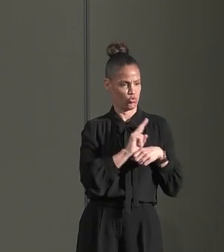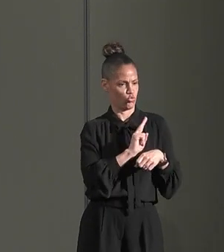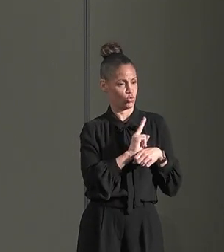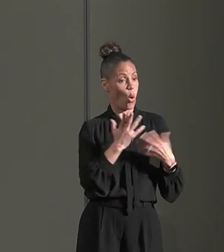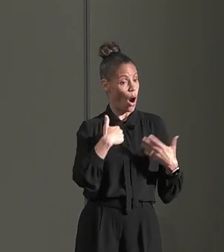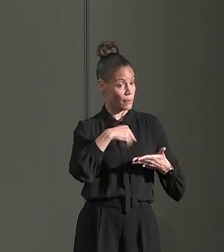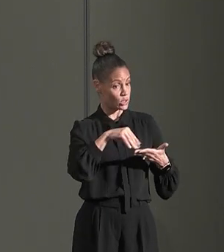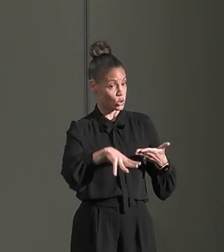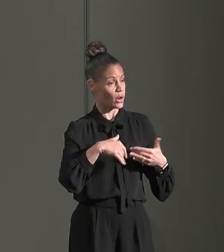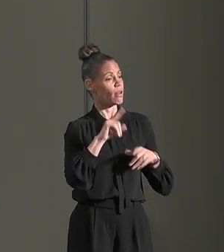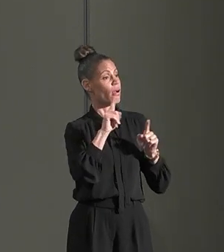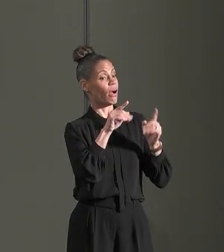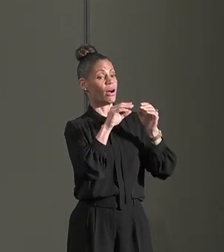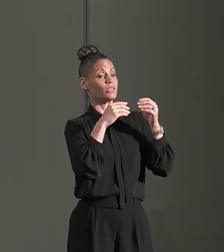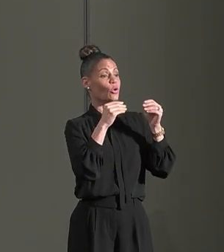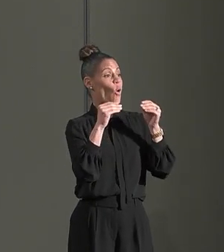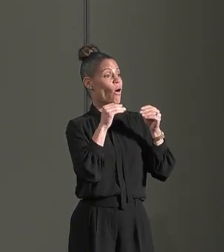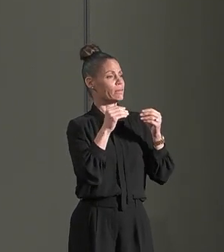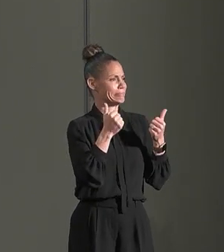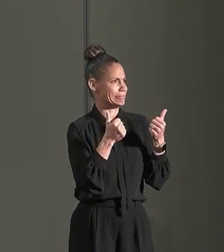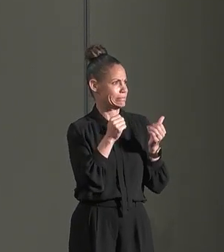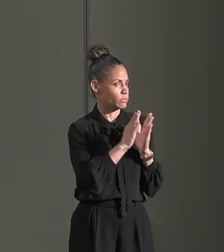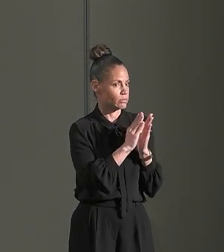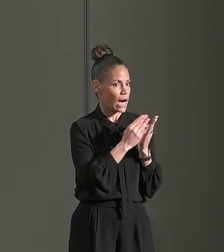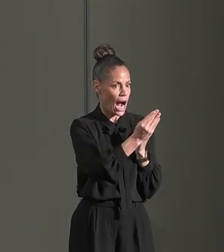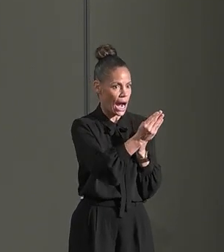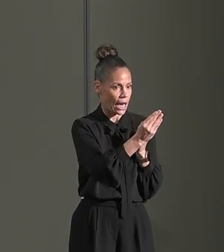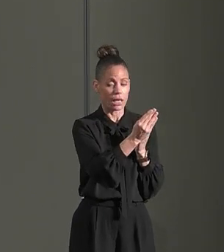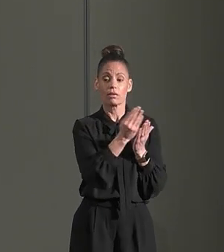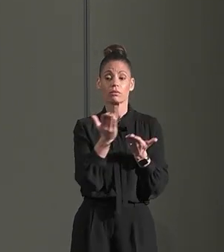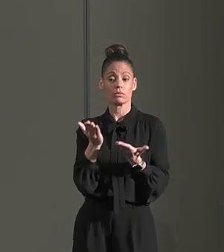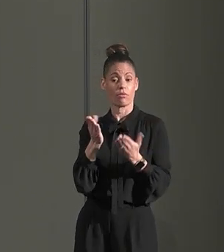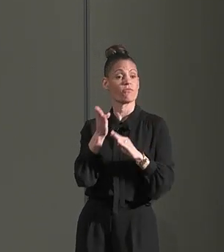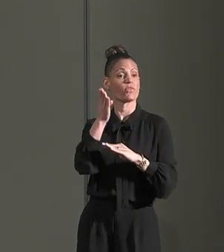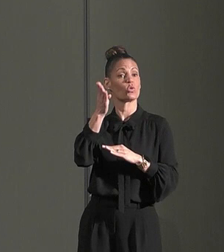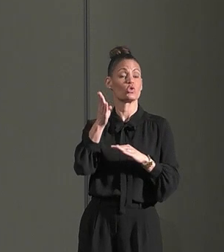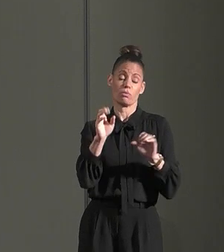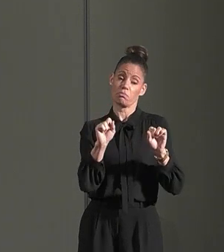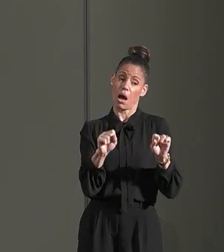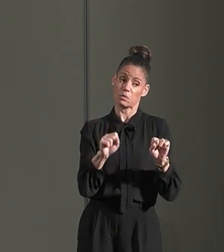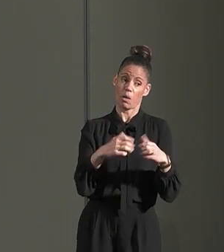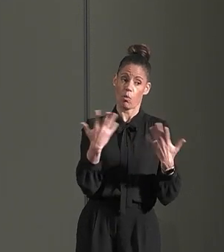something in the store. Here is an example of future version of what is the store front. You